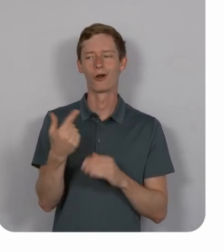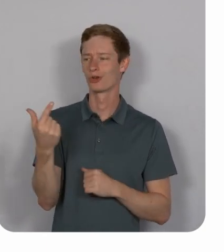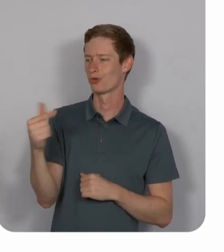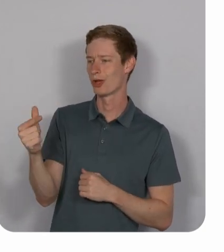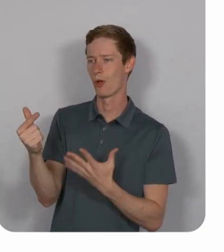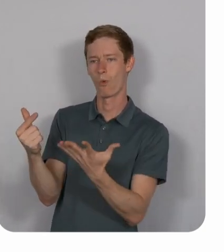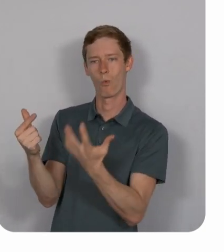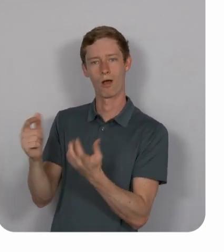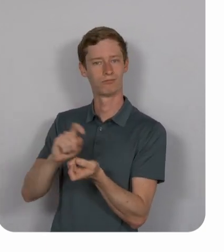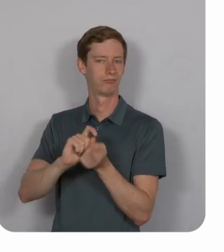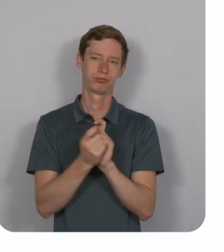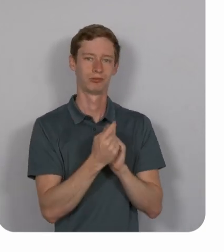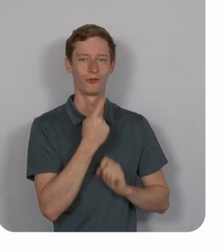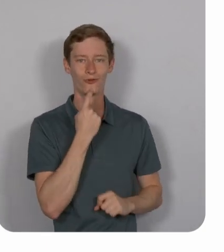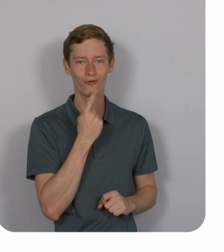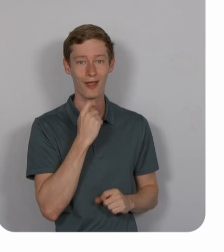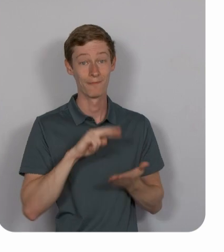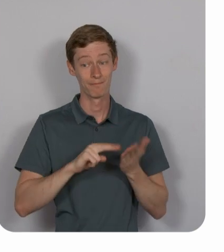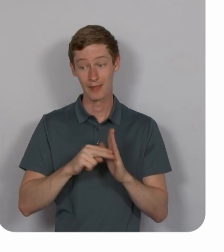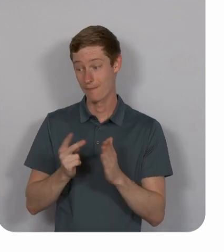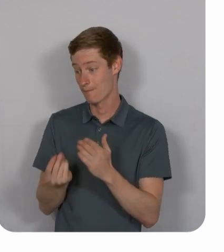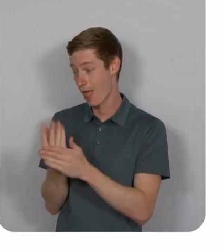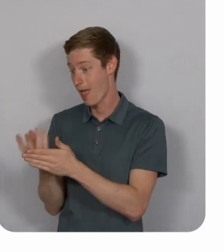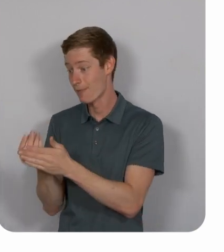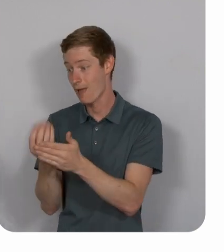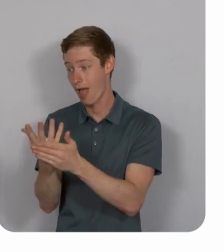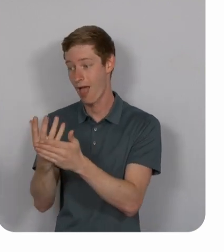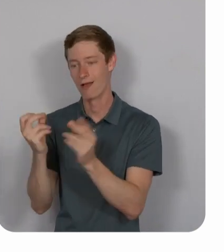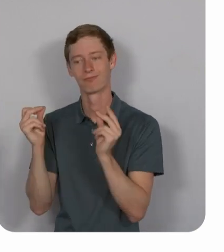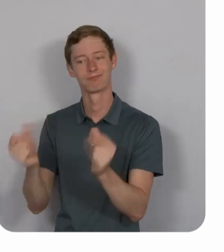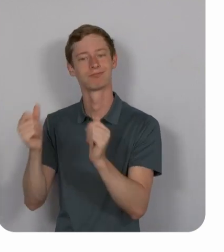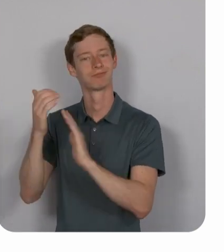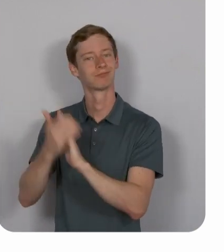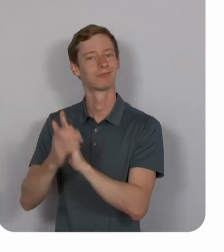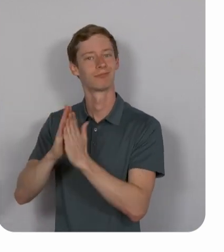and now all the plants around you in reality are red instead of green.